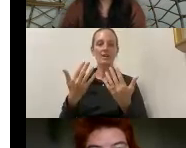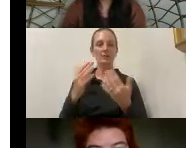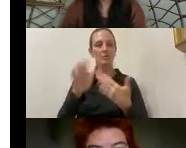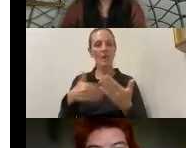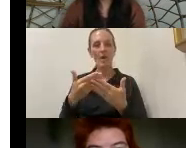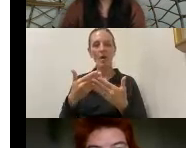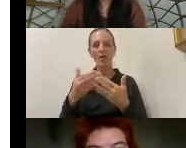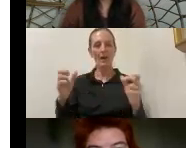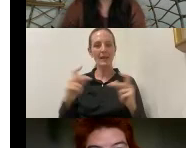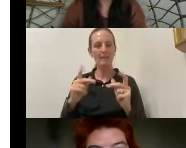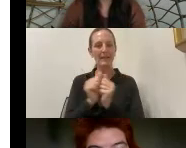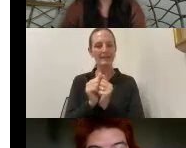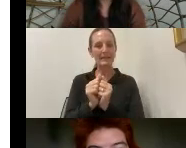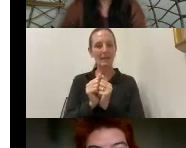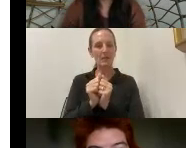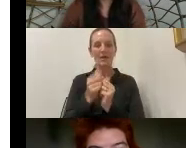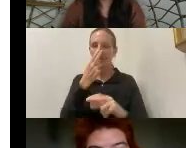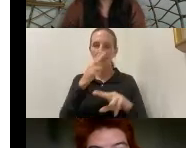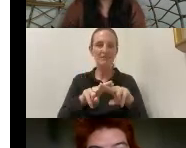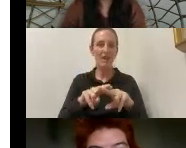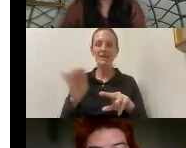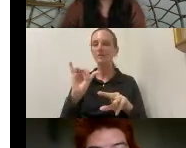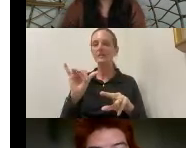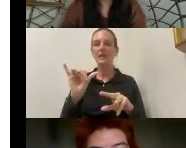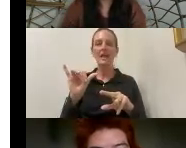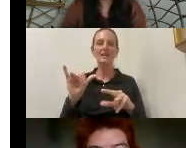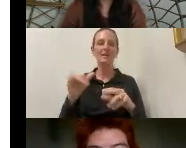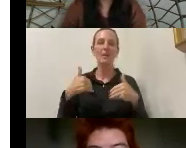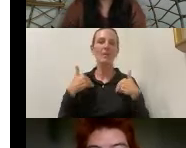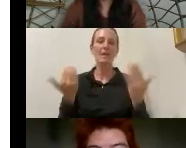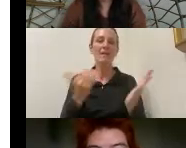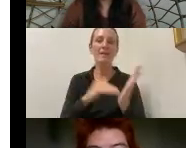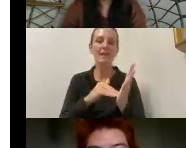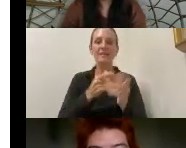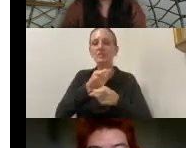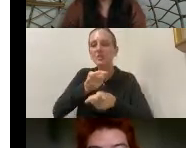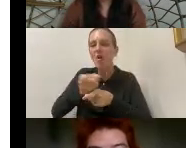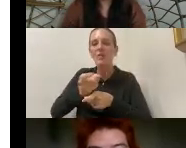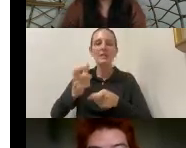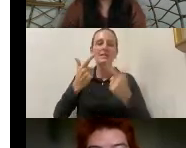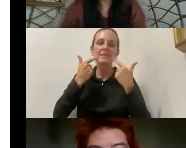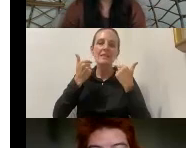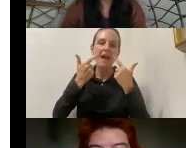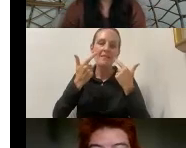So it was super fun, it was like we were little kids again joking, laughing, I started reading